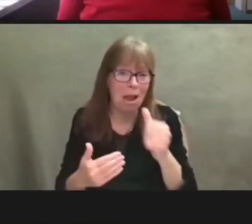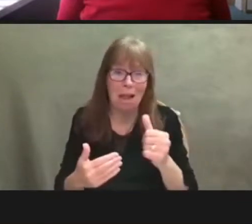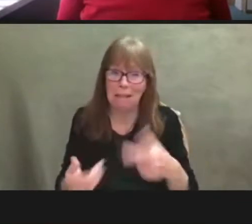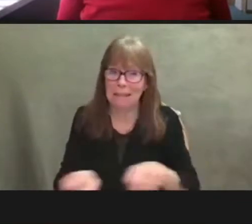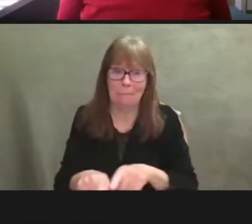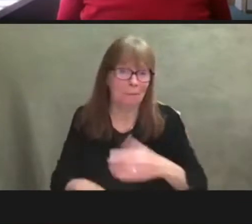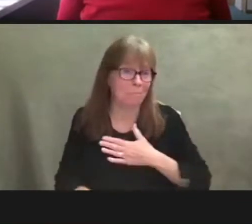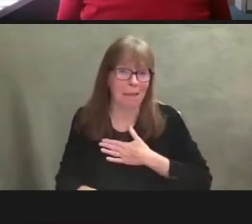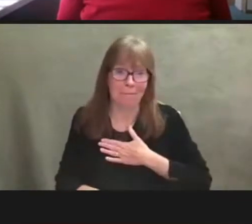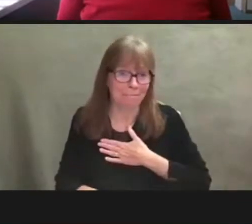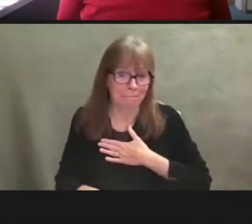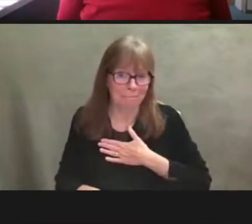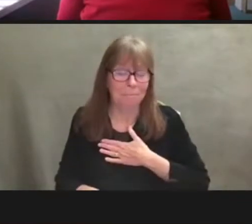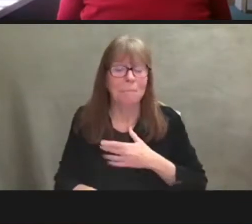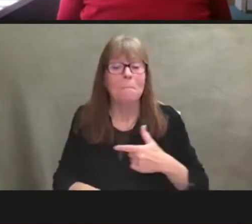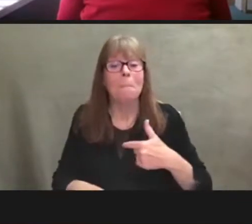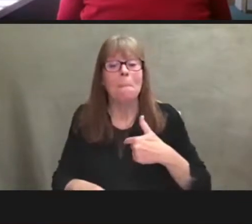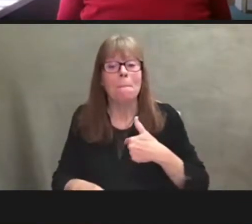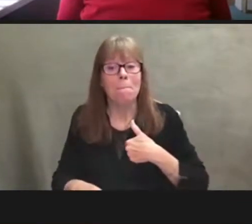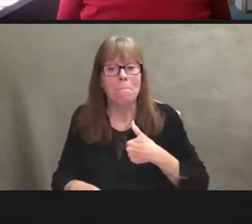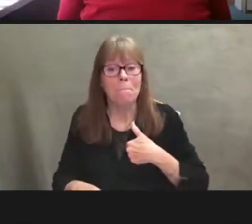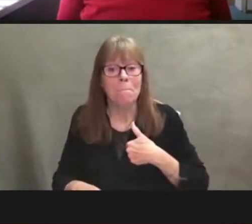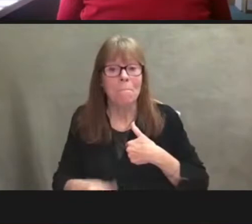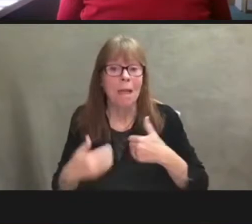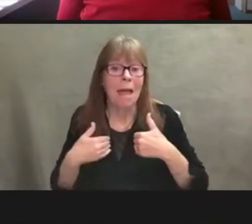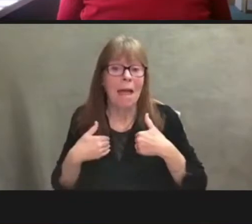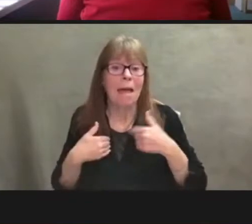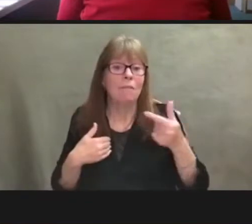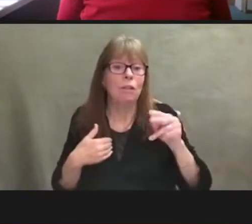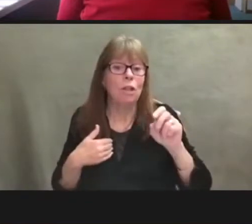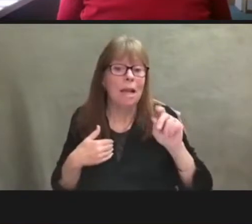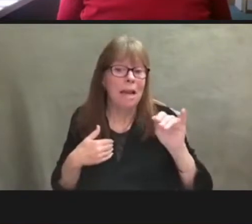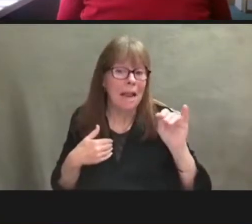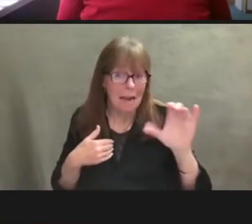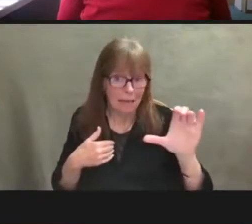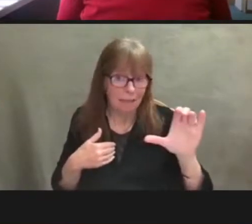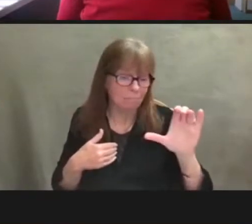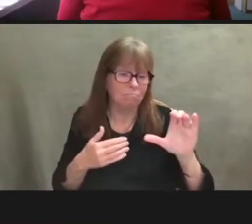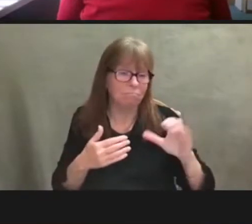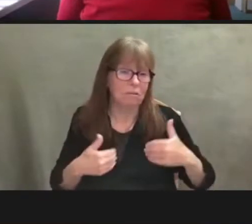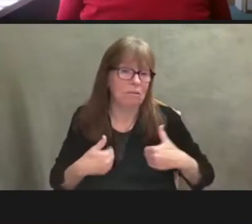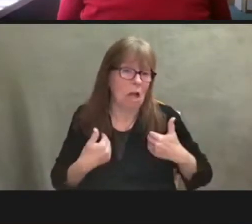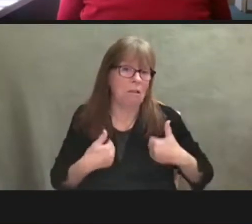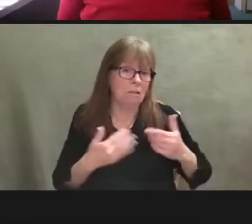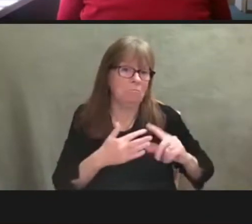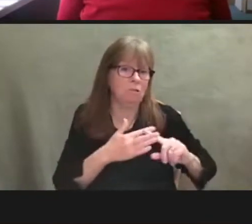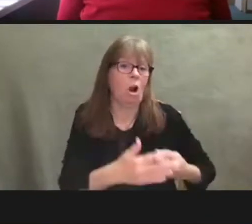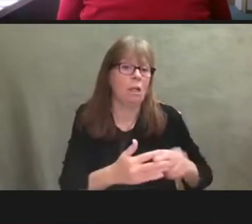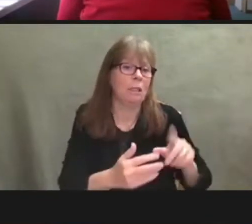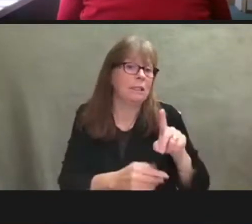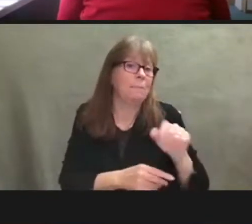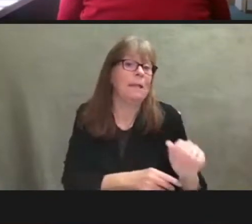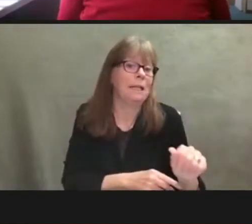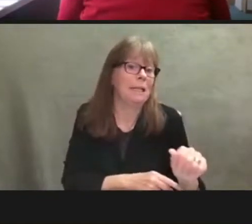As a person with genetic childhood onset disabilities I think my patients appreciate and their parents